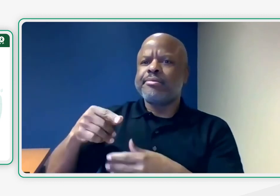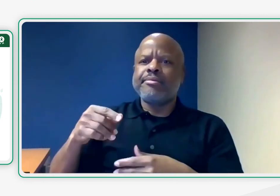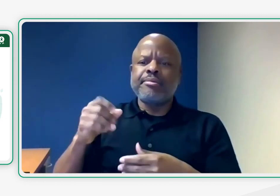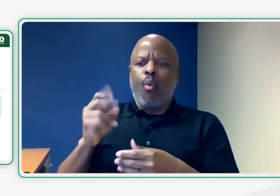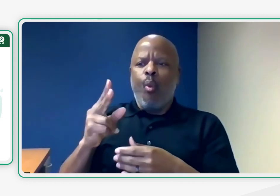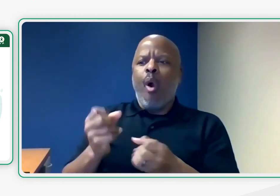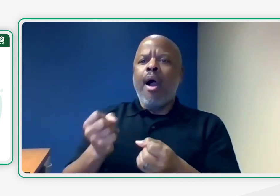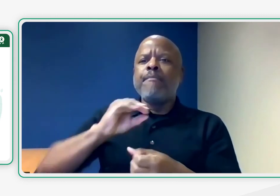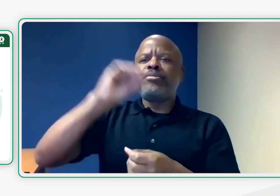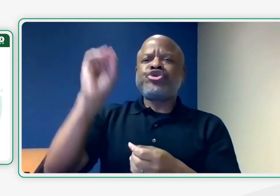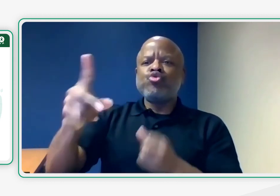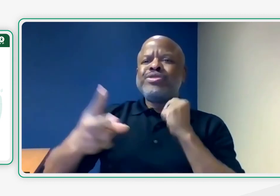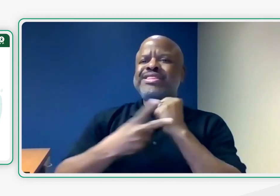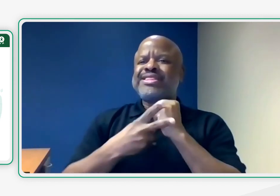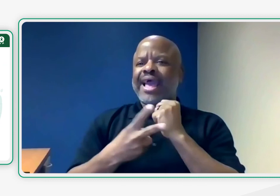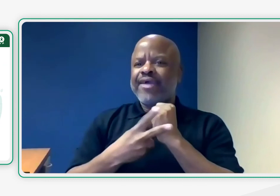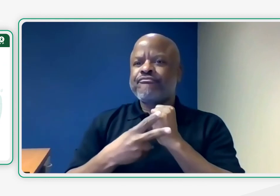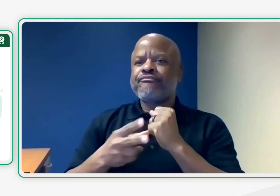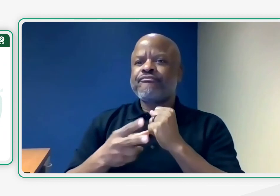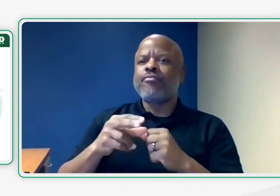so that you know the amount of percentage that you have intact,